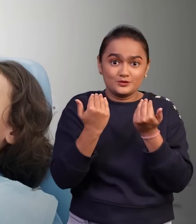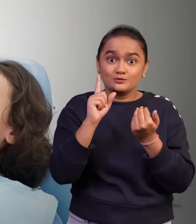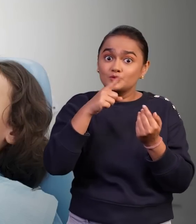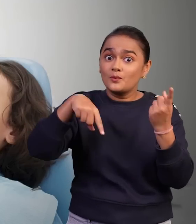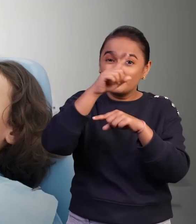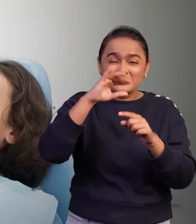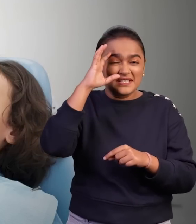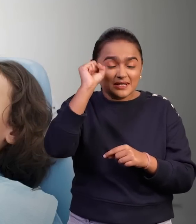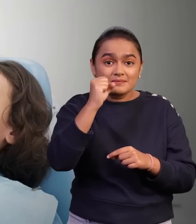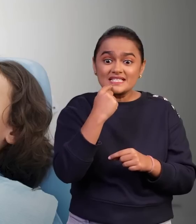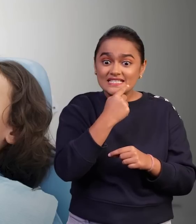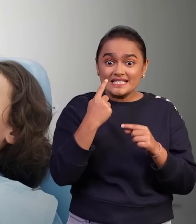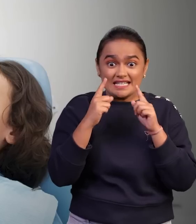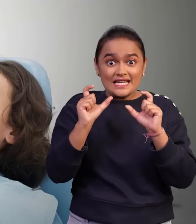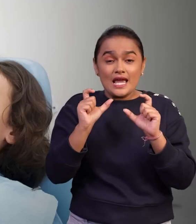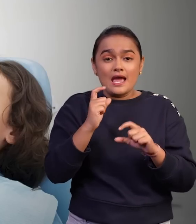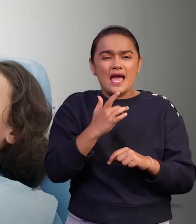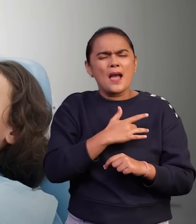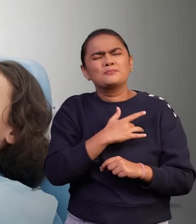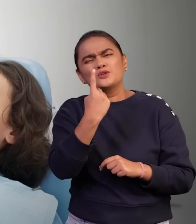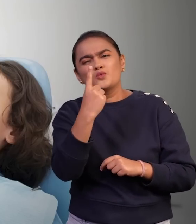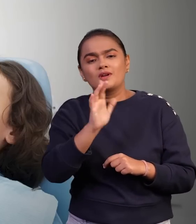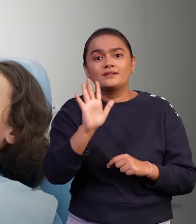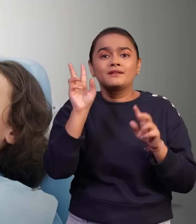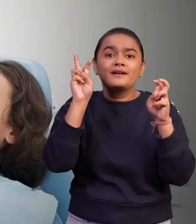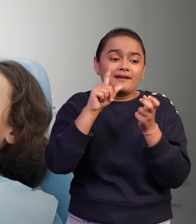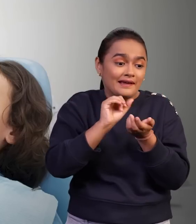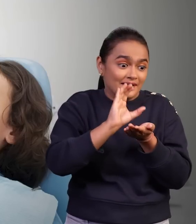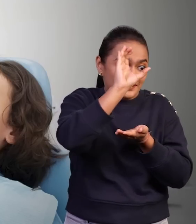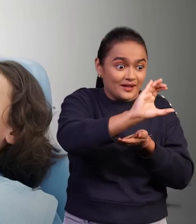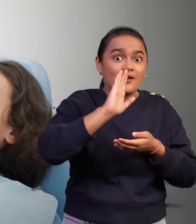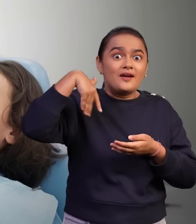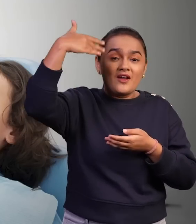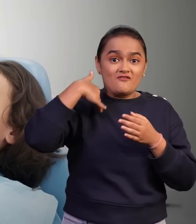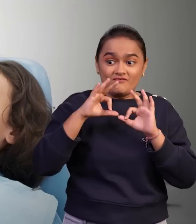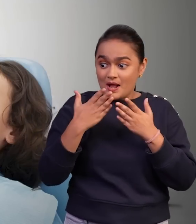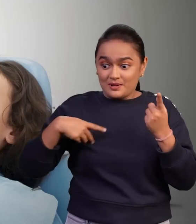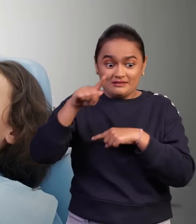So remember, a good dental health is not just a habit, it's an investment for you and your family.